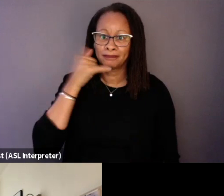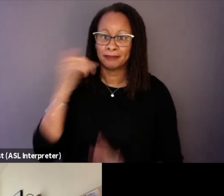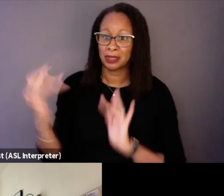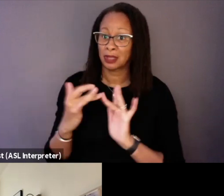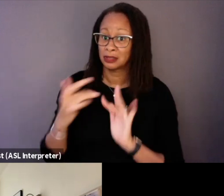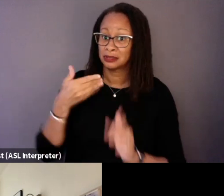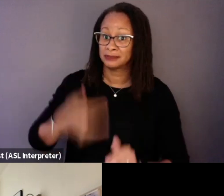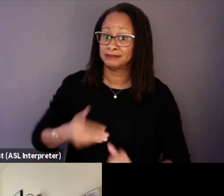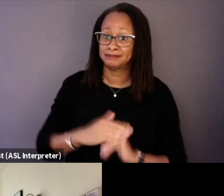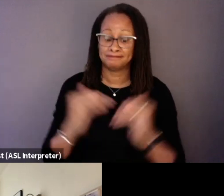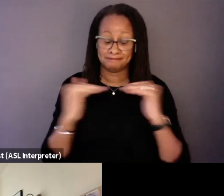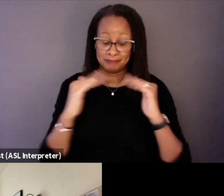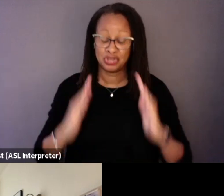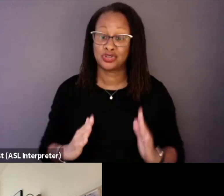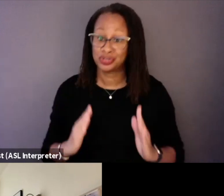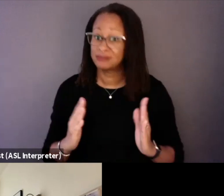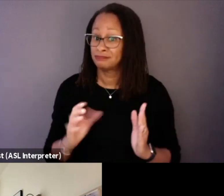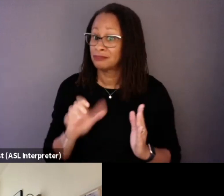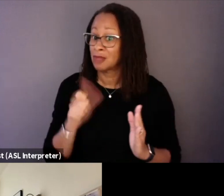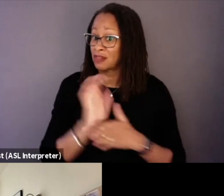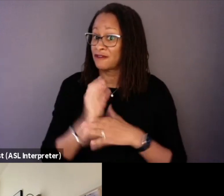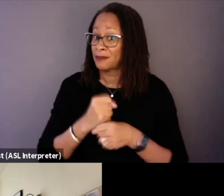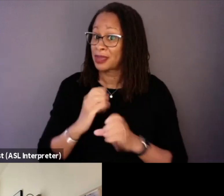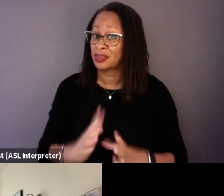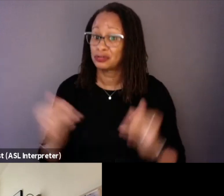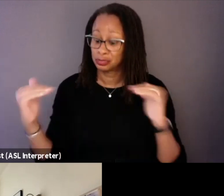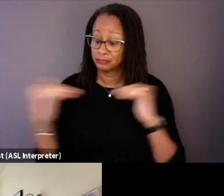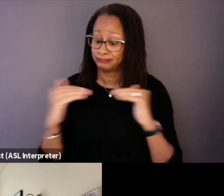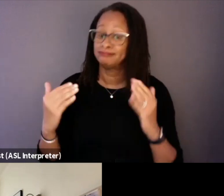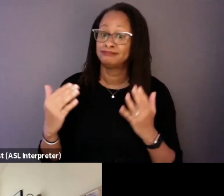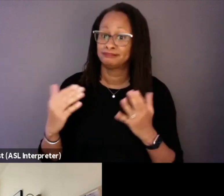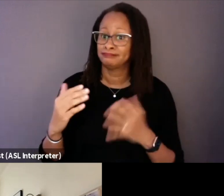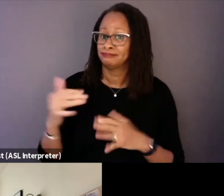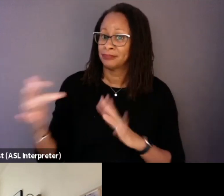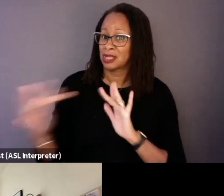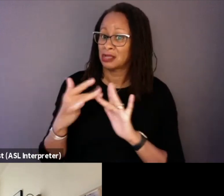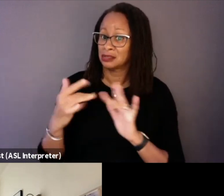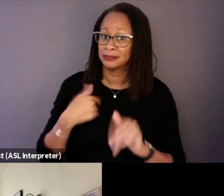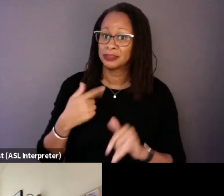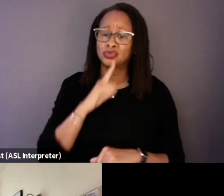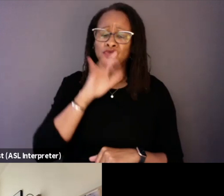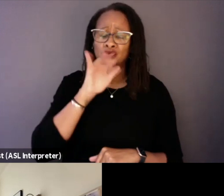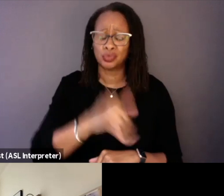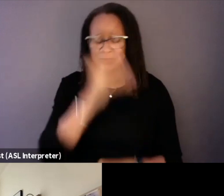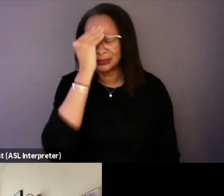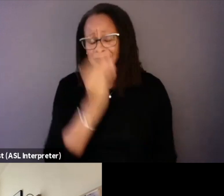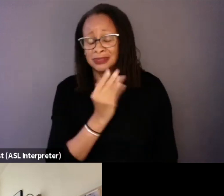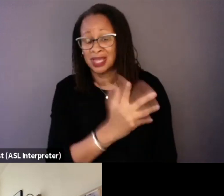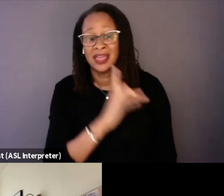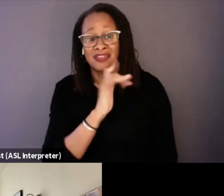peers calling me to truly tell me that they really liked it.